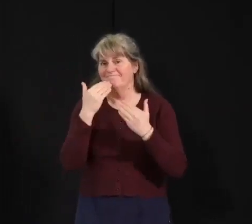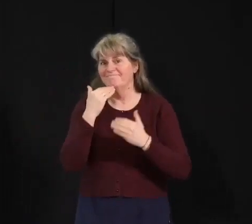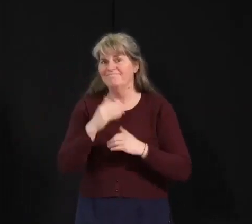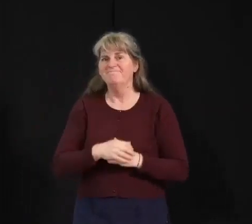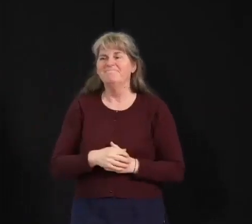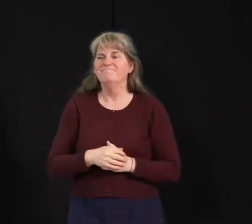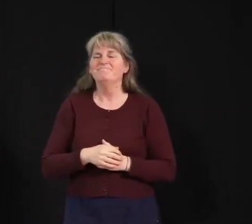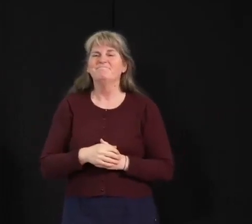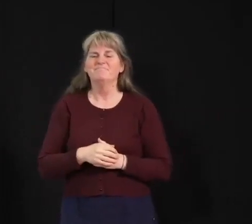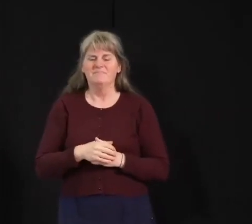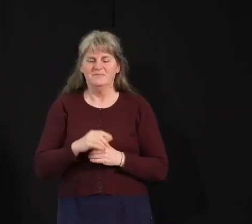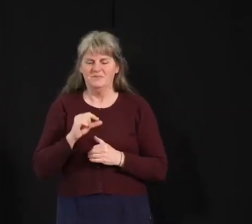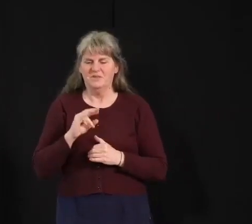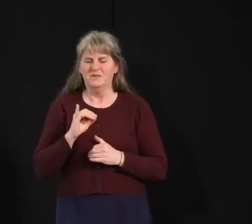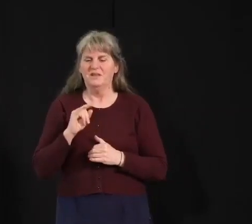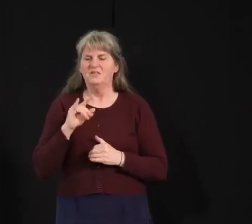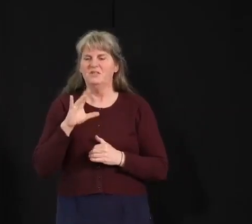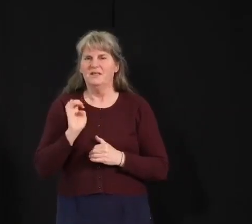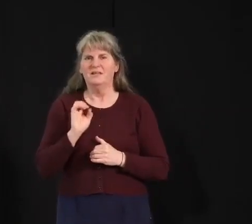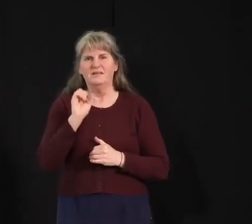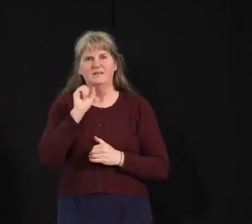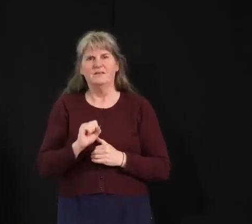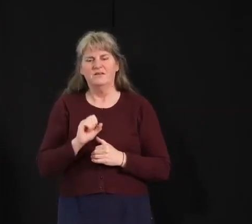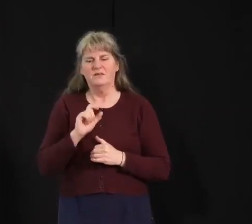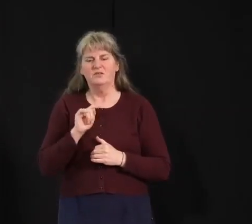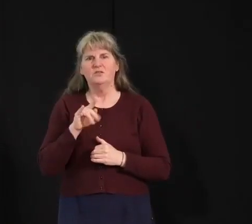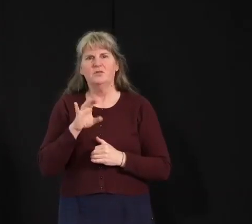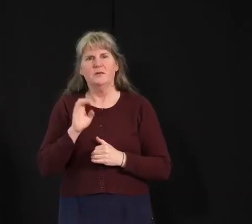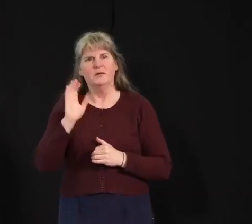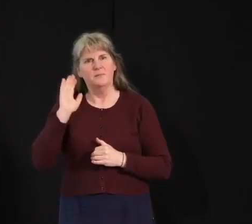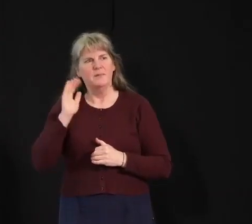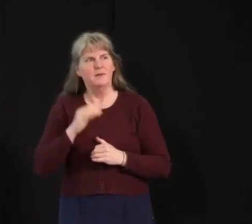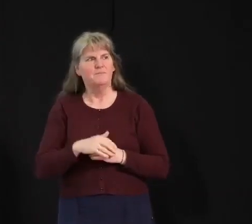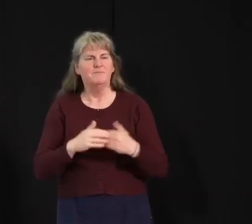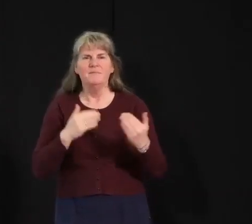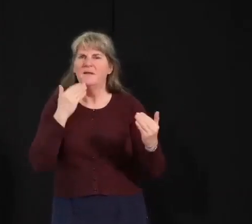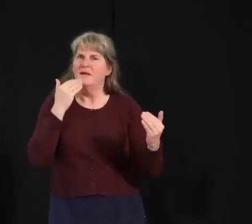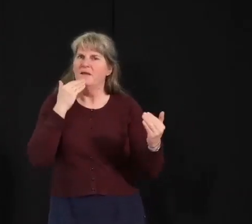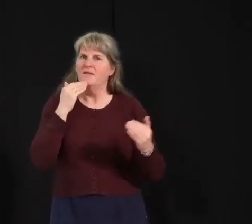still available to offer phone support and advice to smokers and vapers.